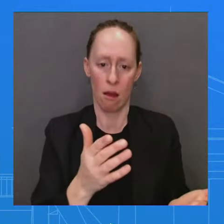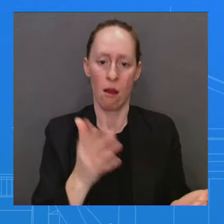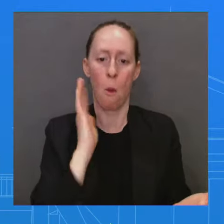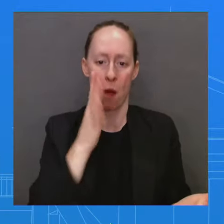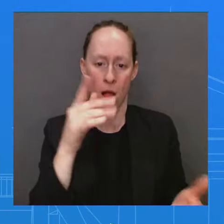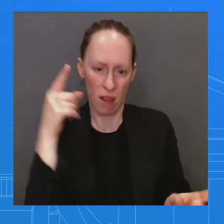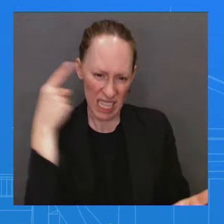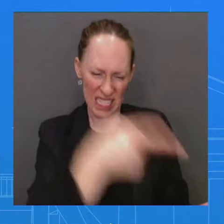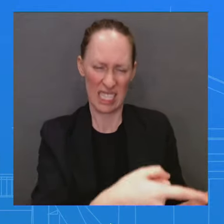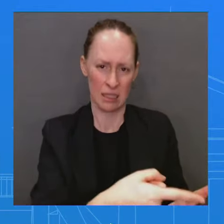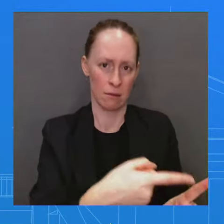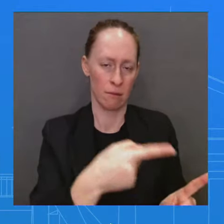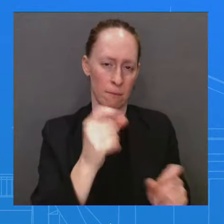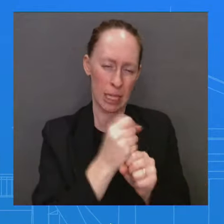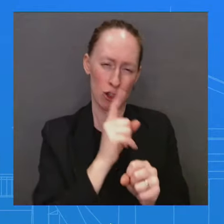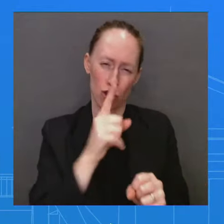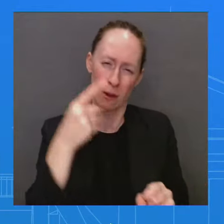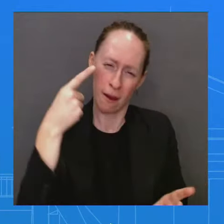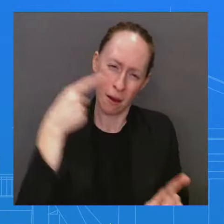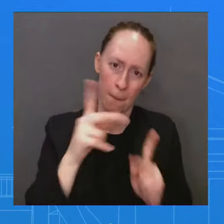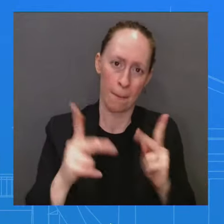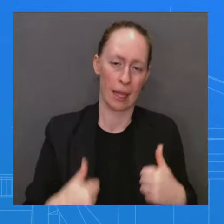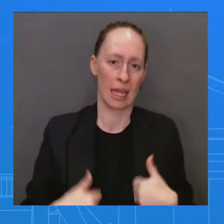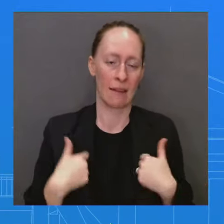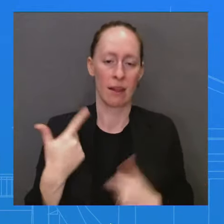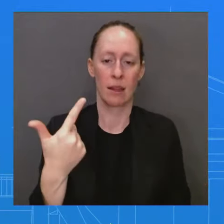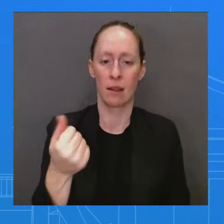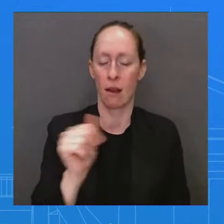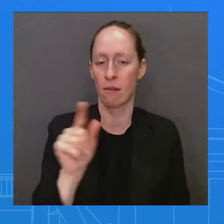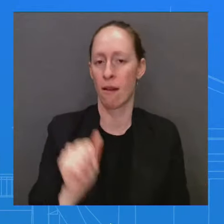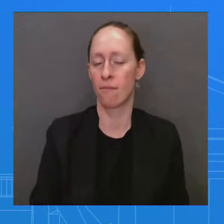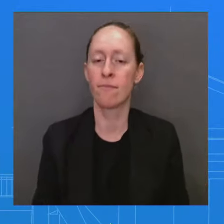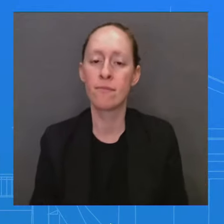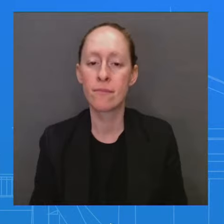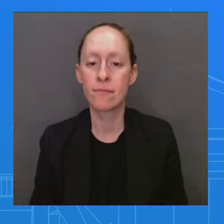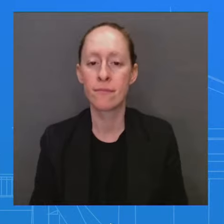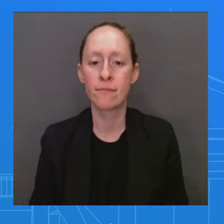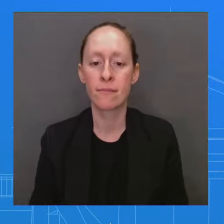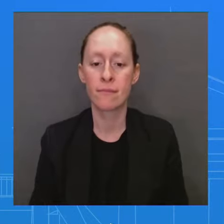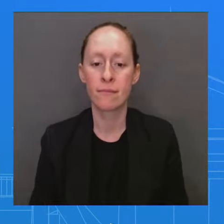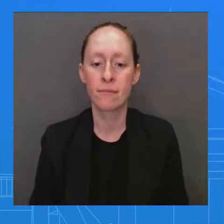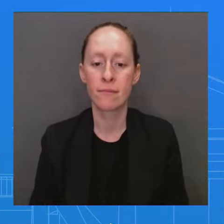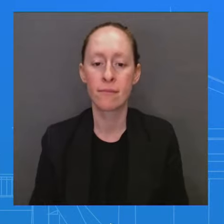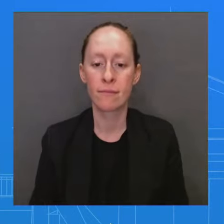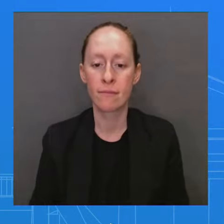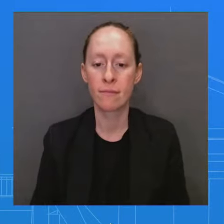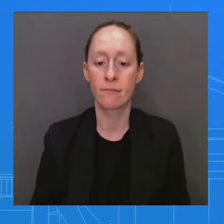Of the 10 that are presumed, you know, missing or hostages, can you tell us whether or not all 10